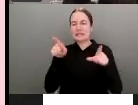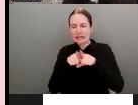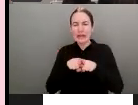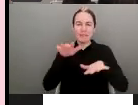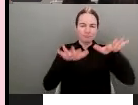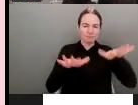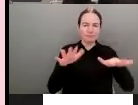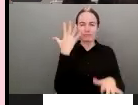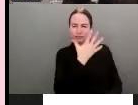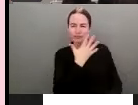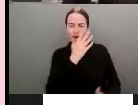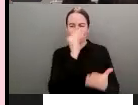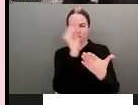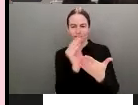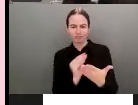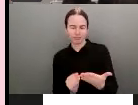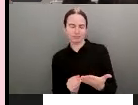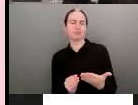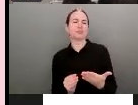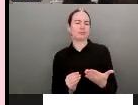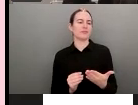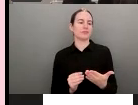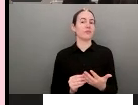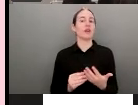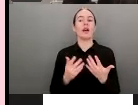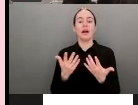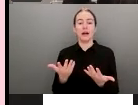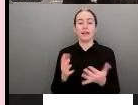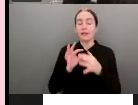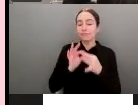Can you suggest some really good patterns